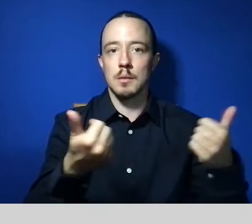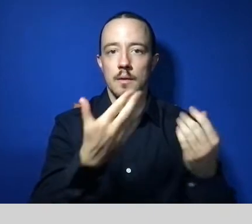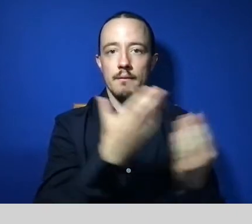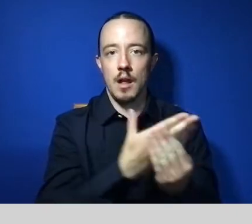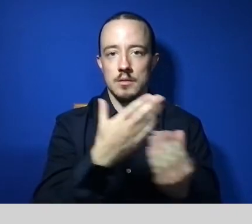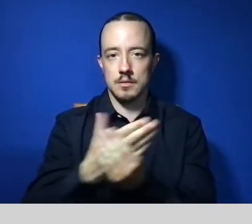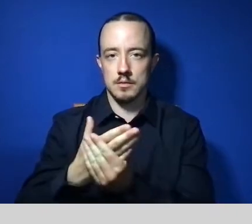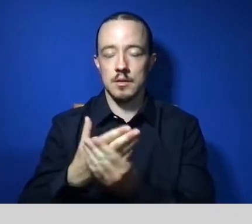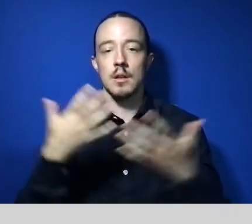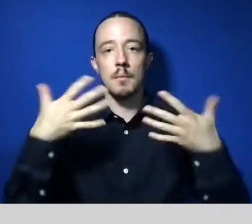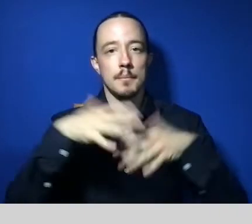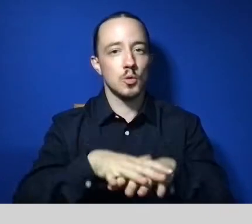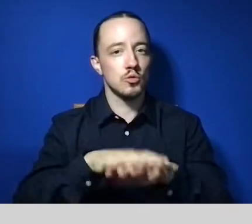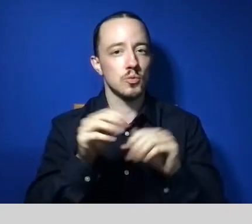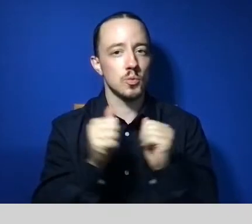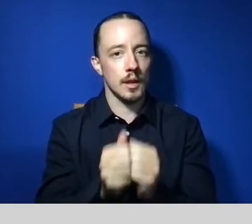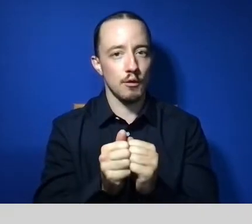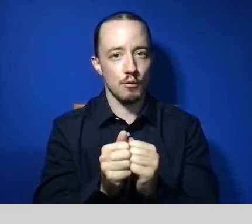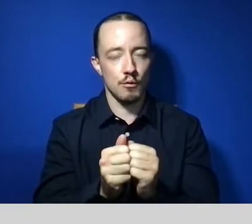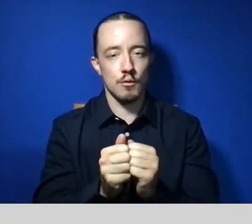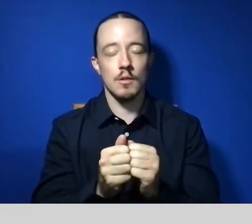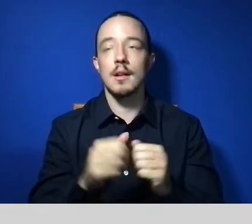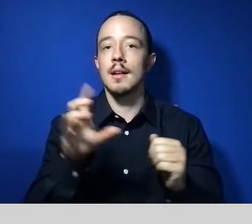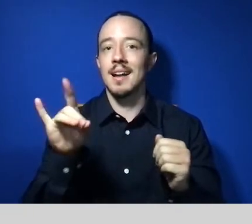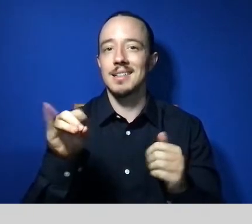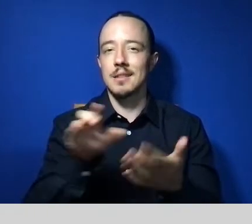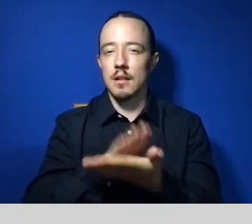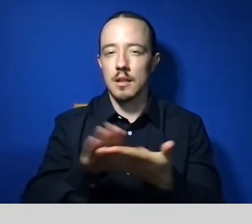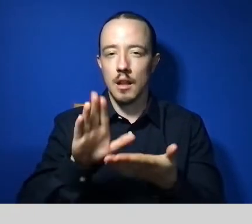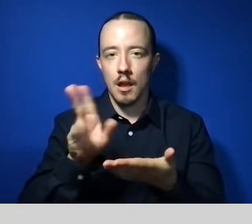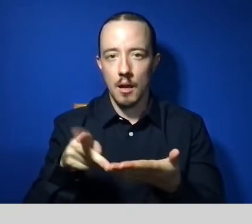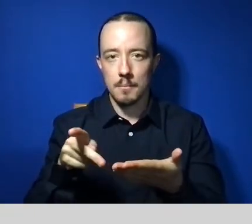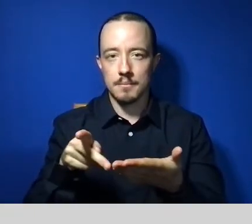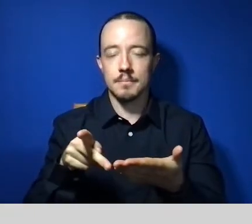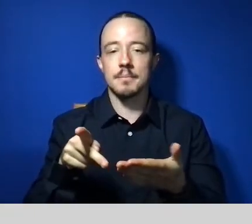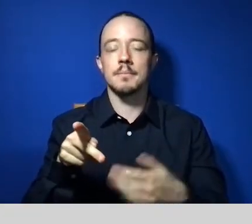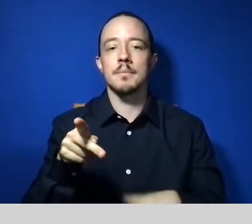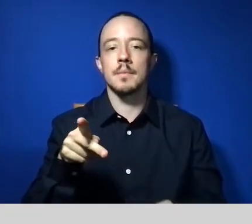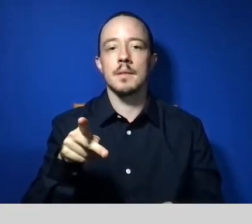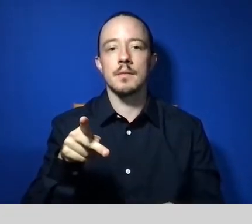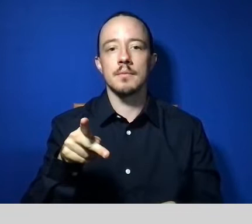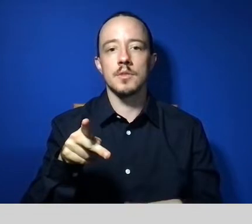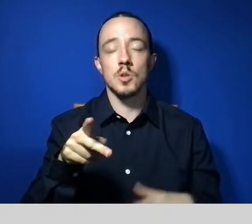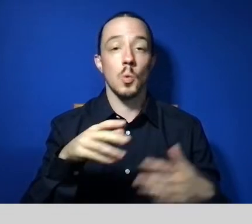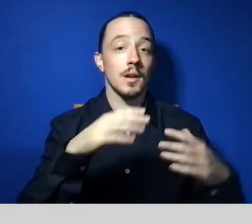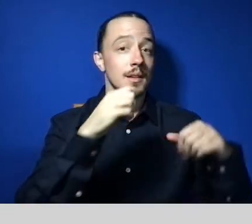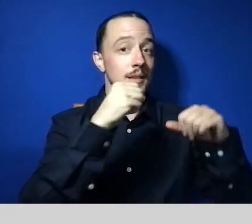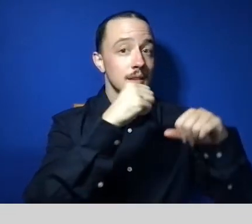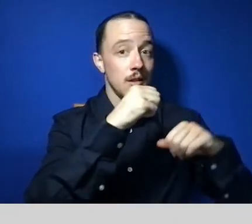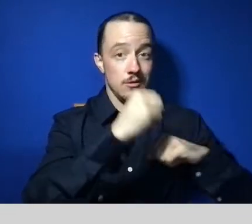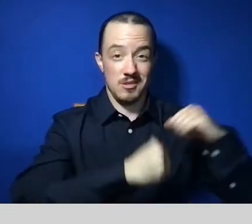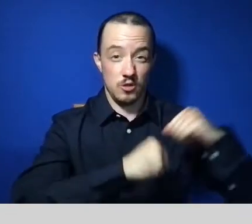I merged them in together. I did a bit of cleaning up. I changed the data set structure